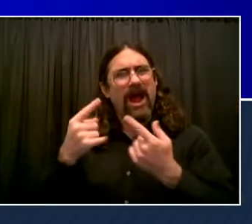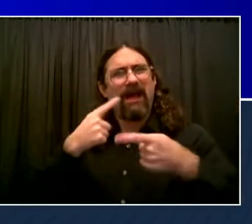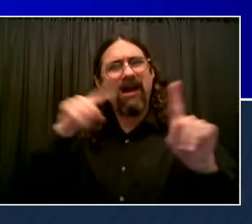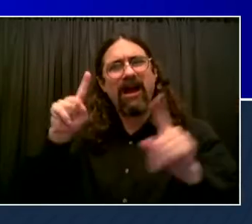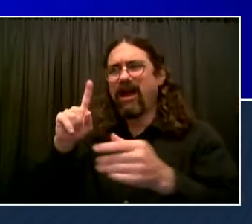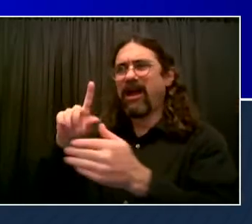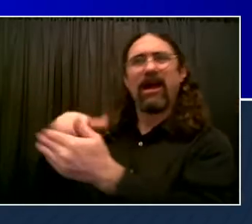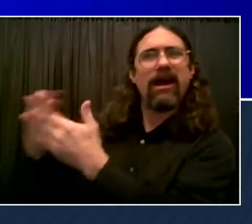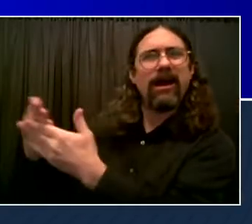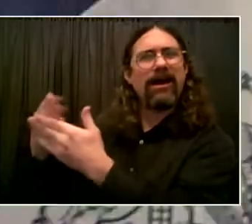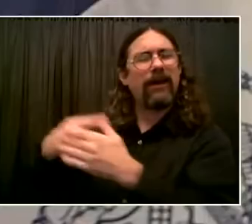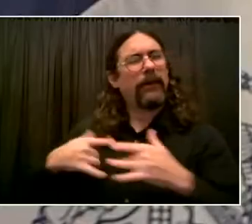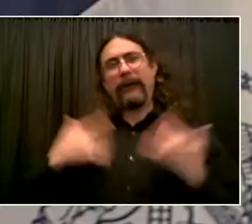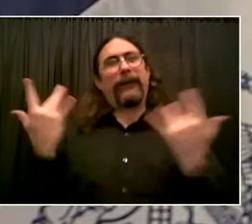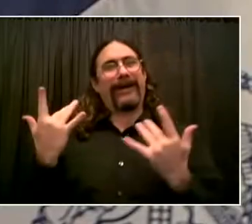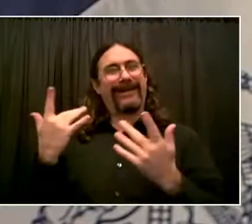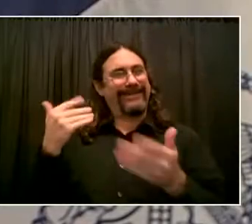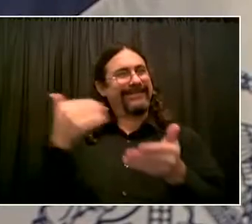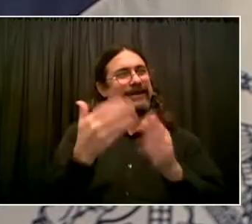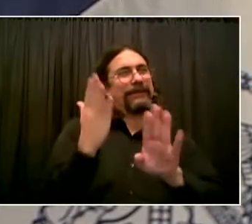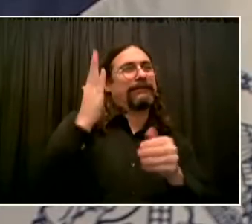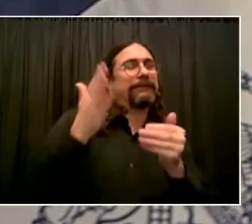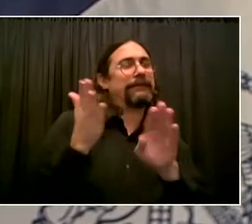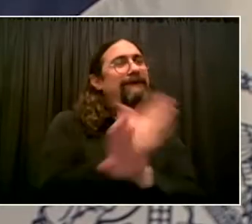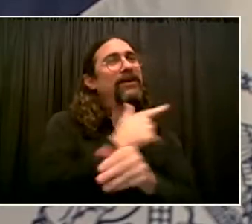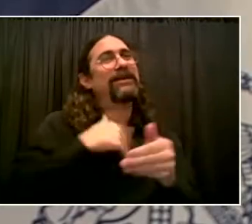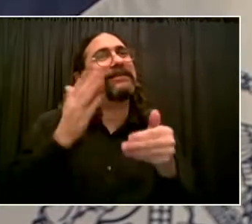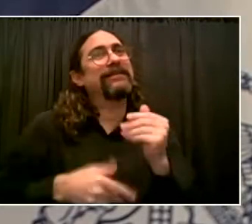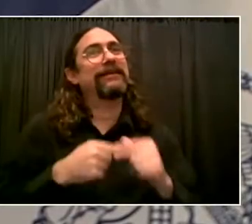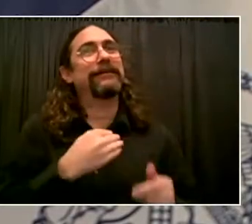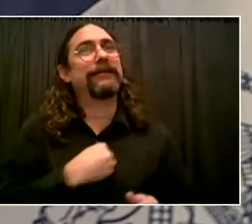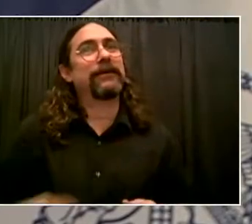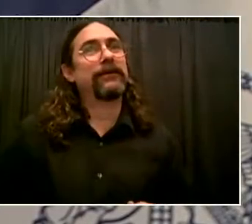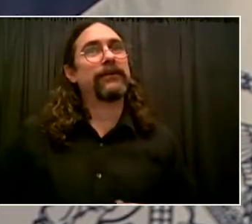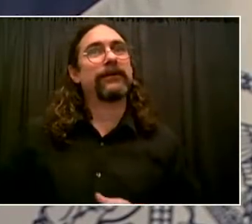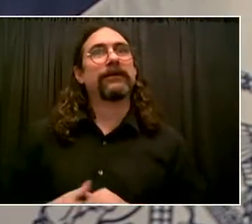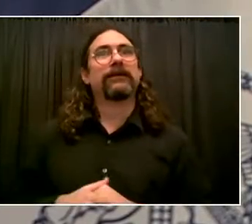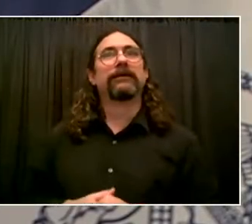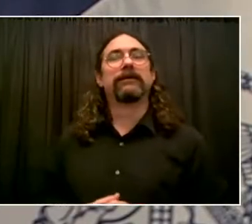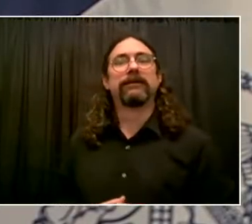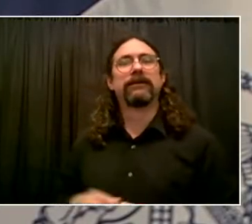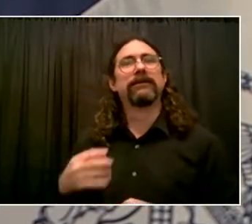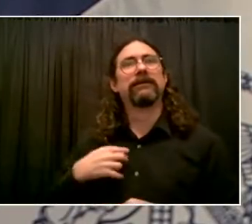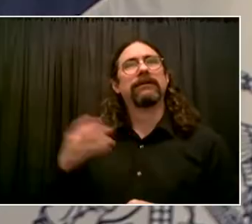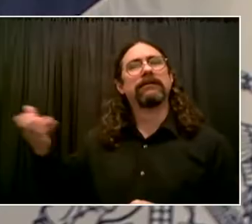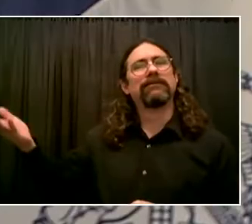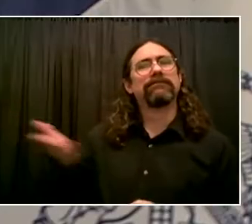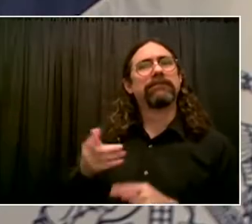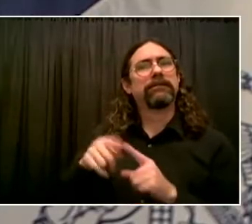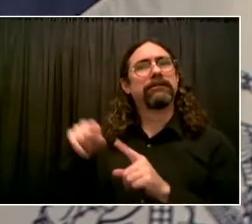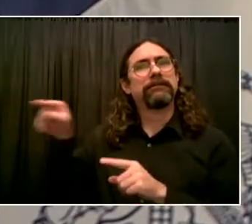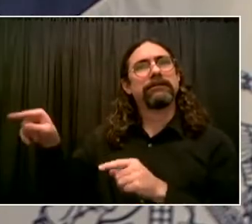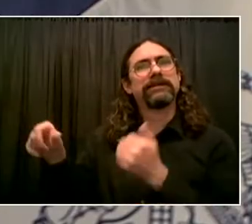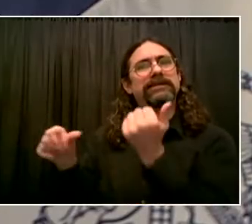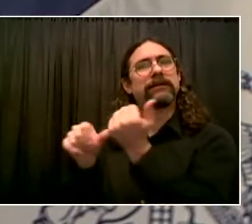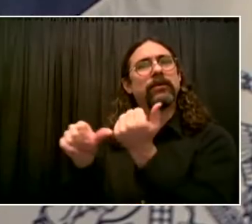HAS LED THE WAY IN CITY GOVERNMENT OVER YEARS AND YEARS. FIRST AS OUR